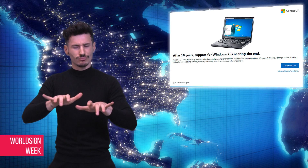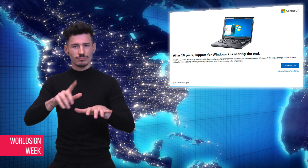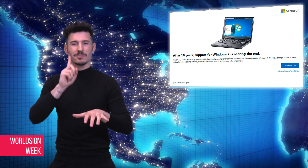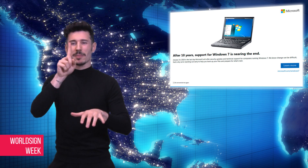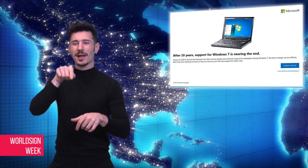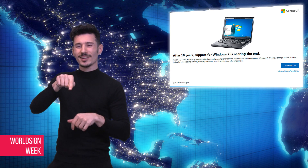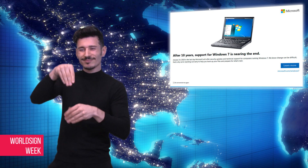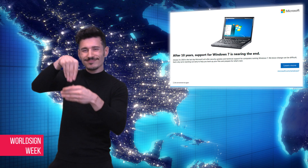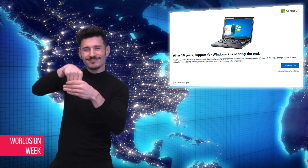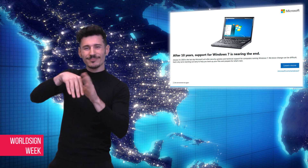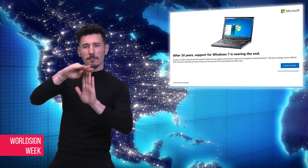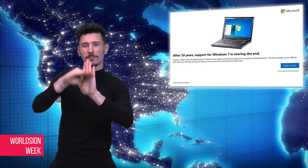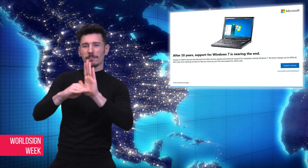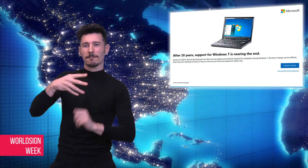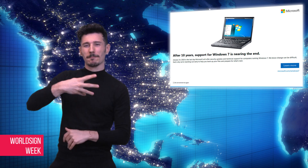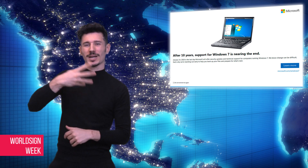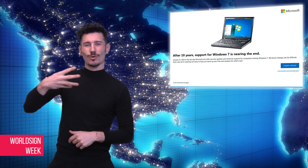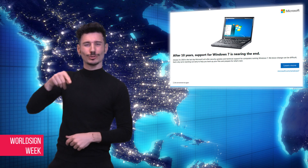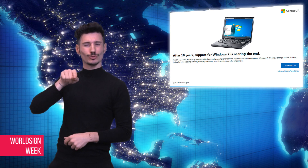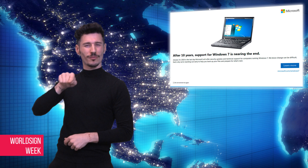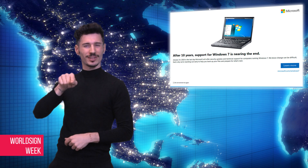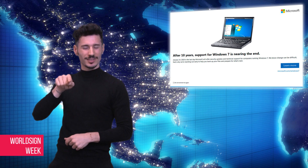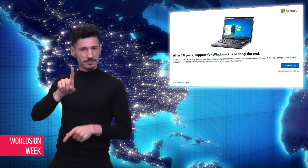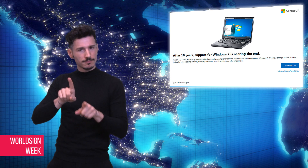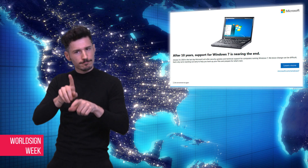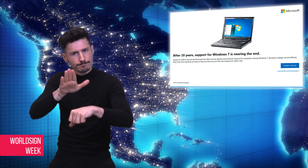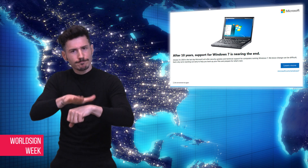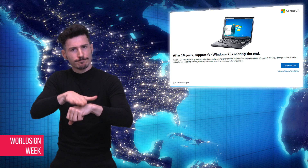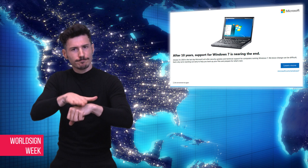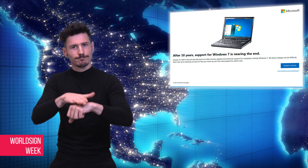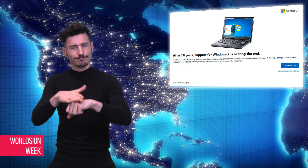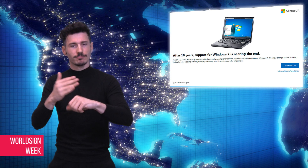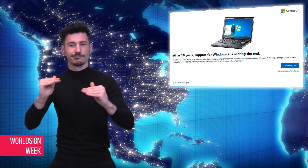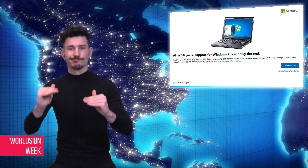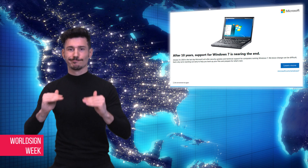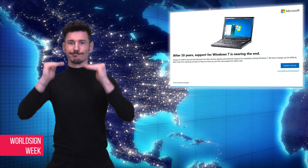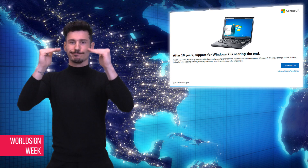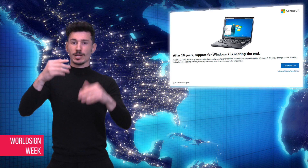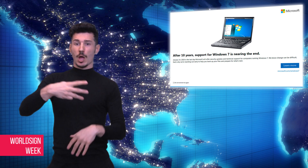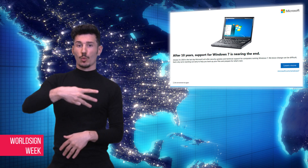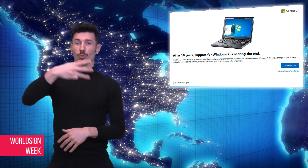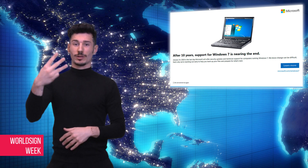advising users to upgrade their systems to Windows 10